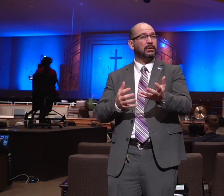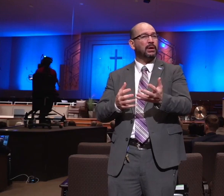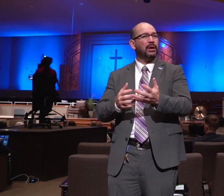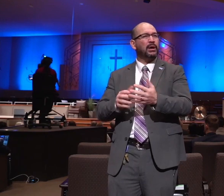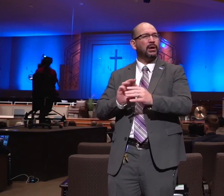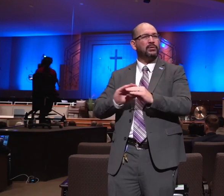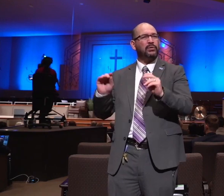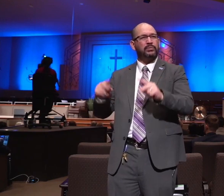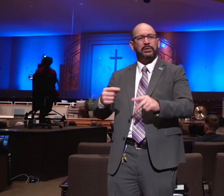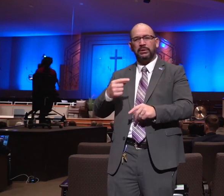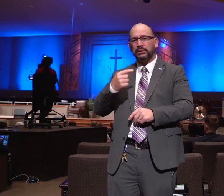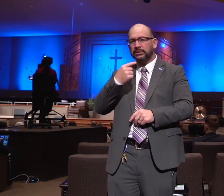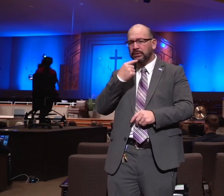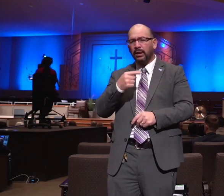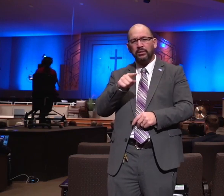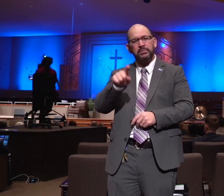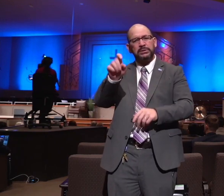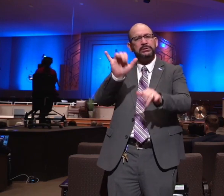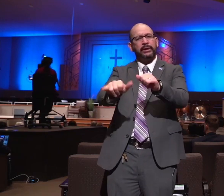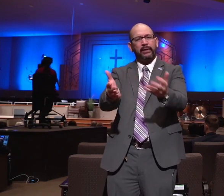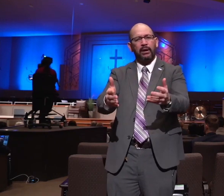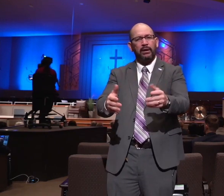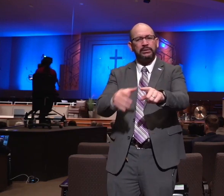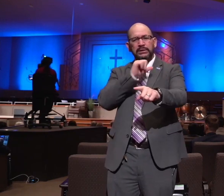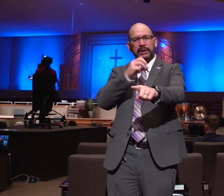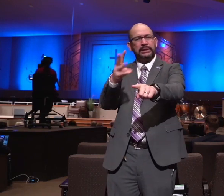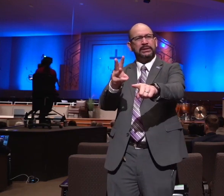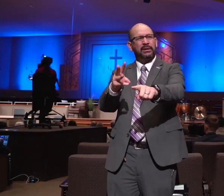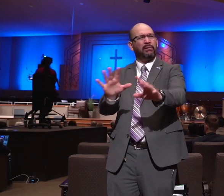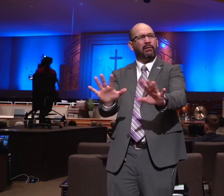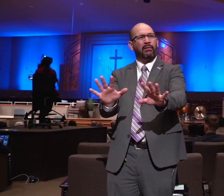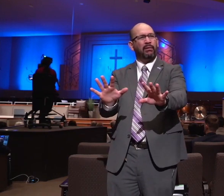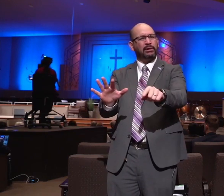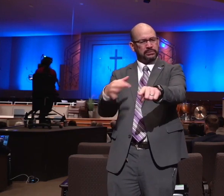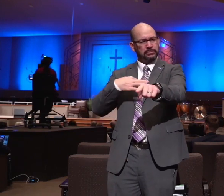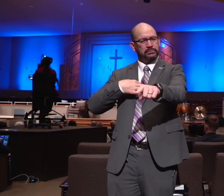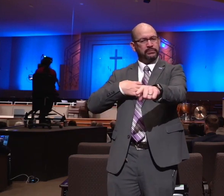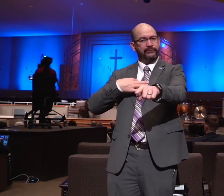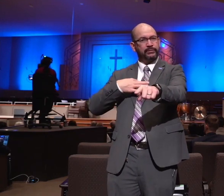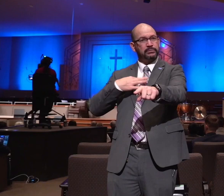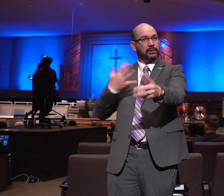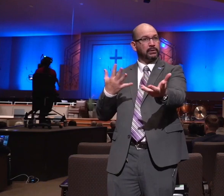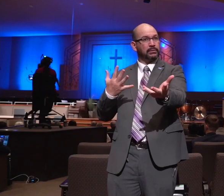16 year old girl you ought to stay here in a Grenada away from your parents and